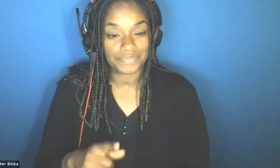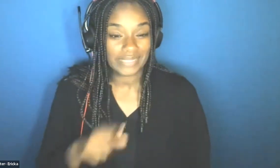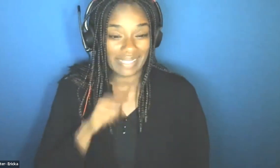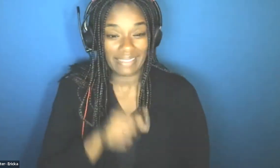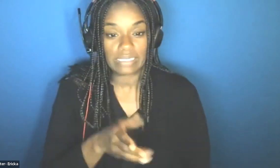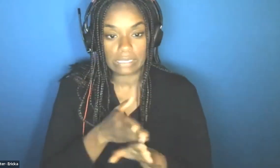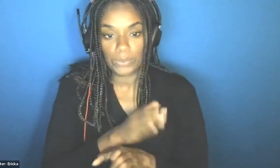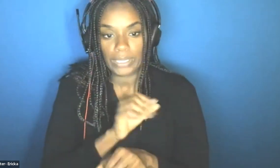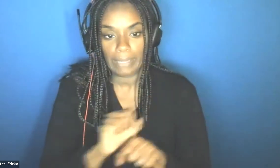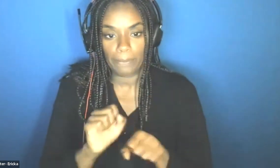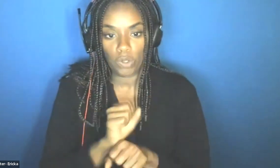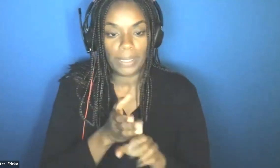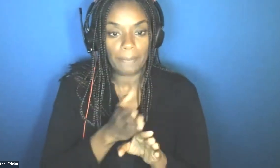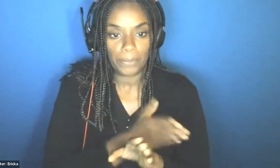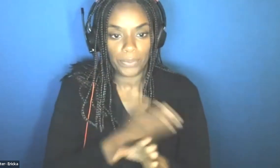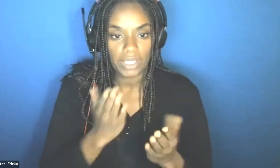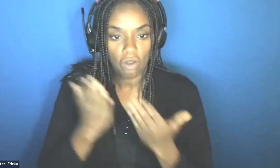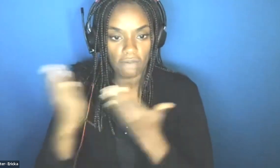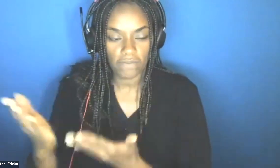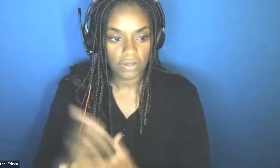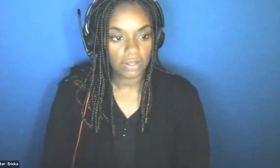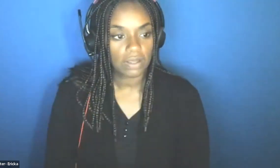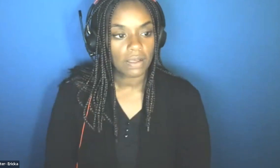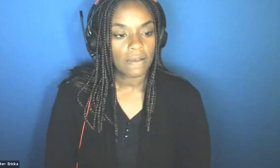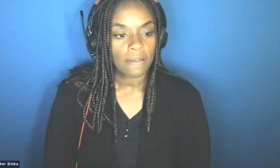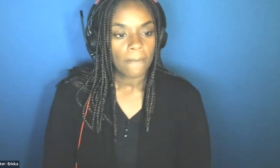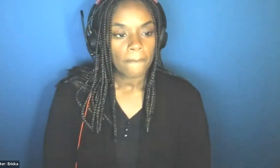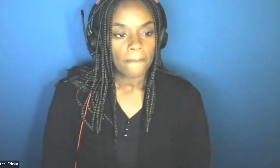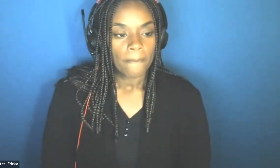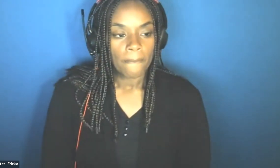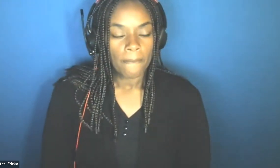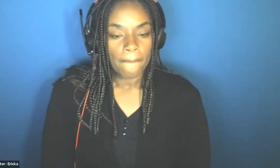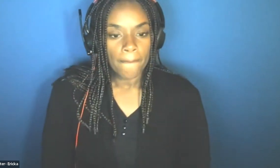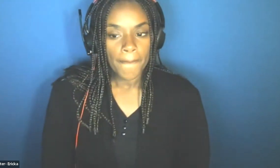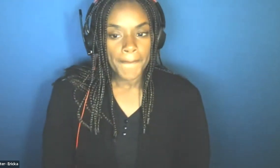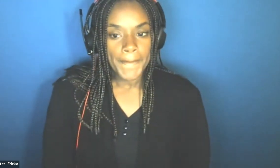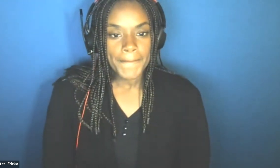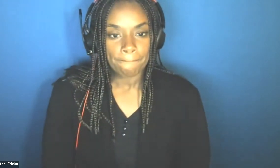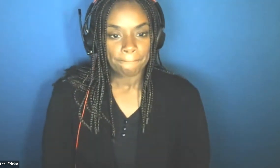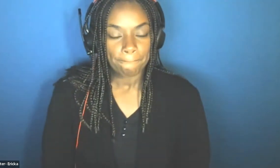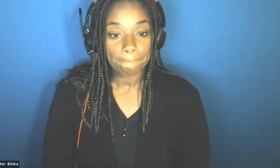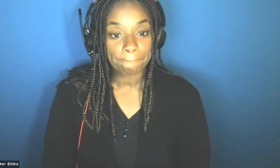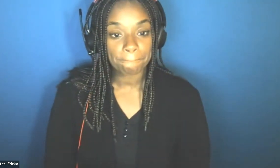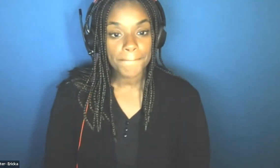They can't ask you if you have ever been treated for alcohol, opioids, or other drugs. So we need to keep that in mind.